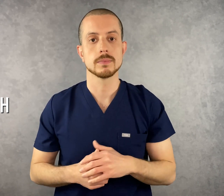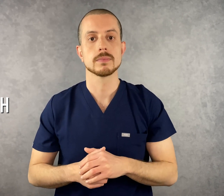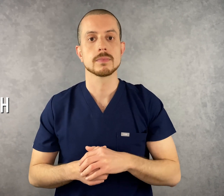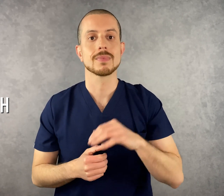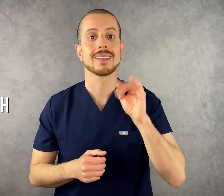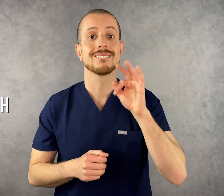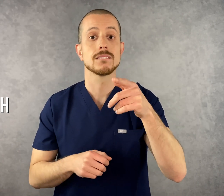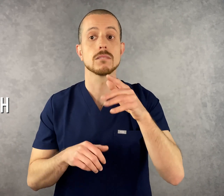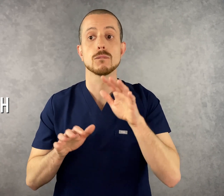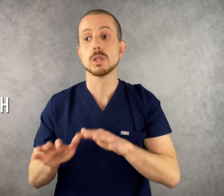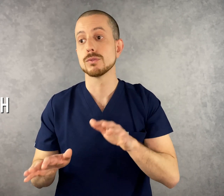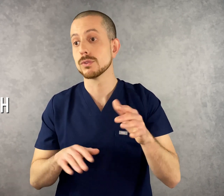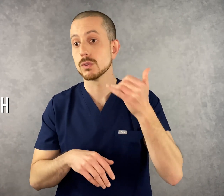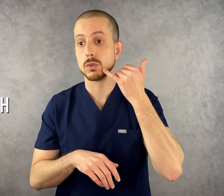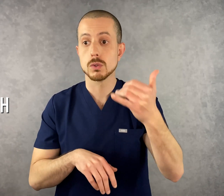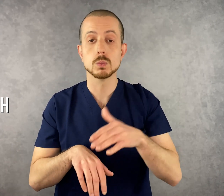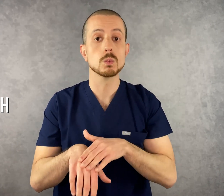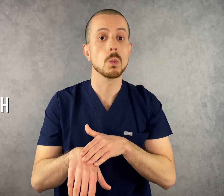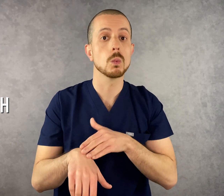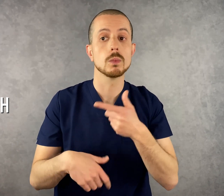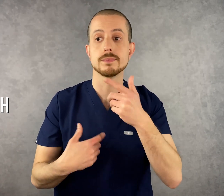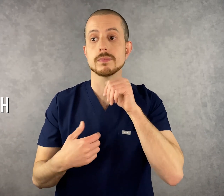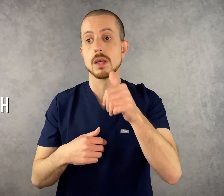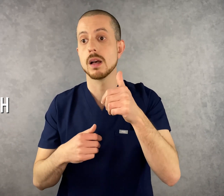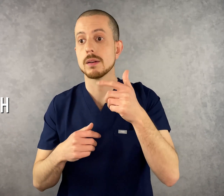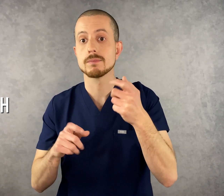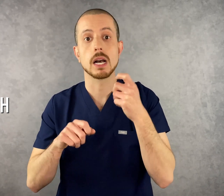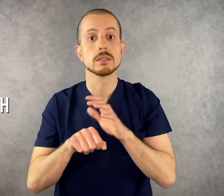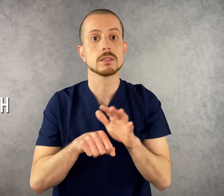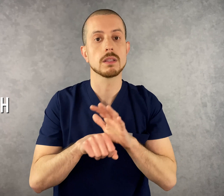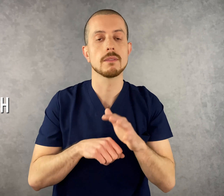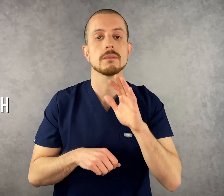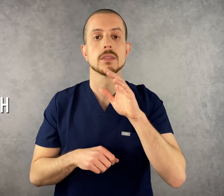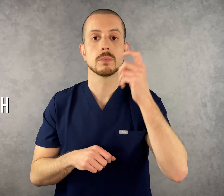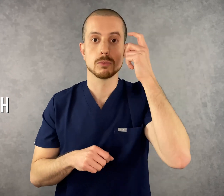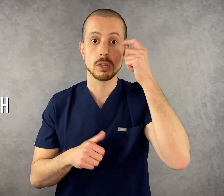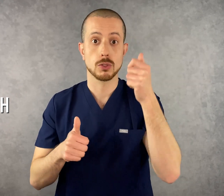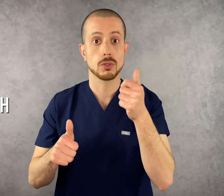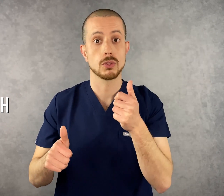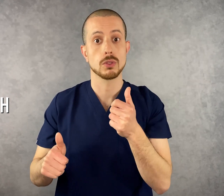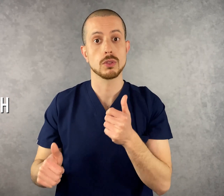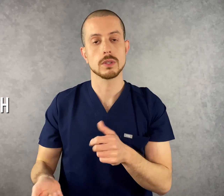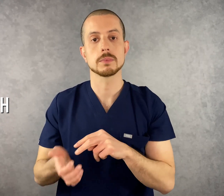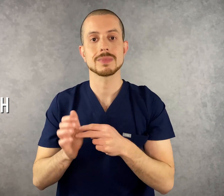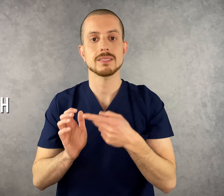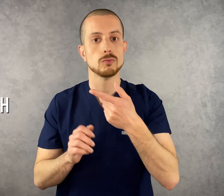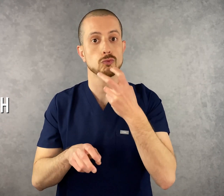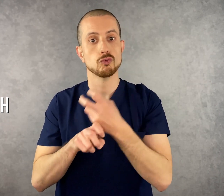If you're taking your time and not reacting fast enough, their brain will keep deteriorating and